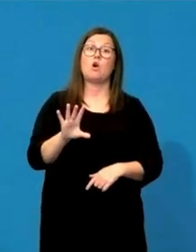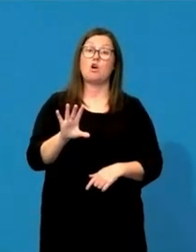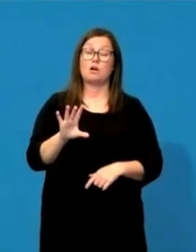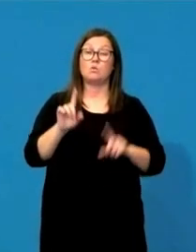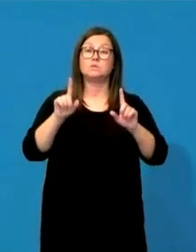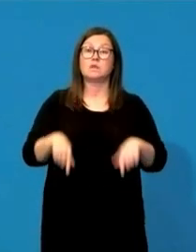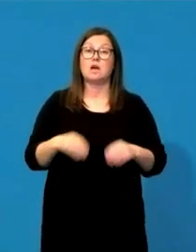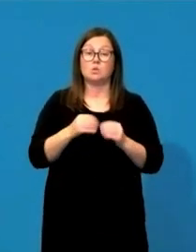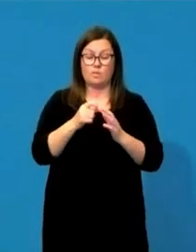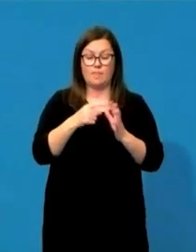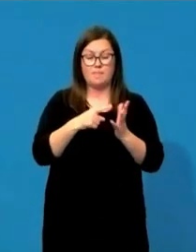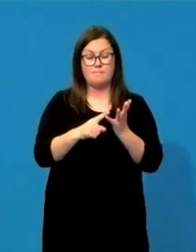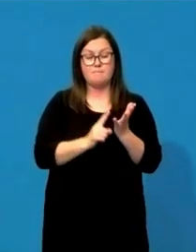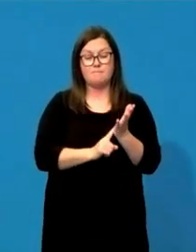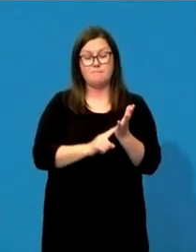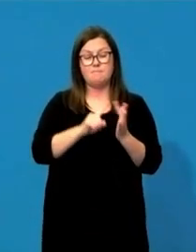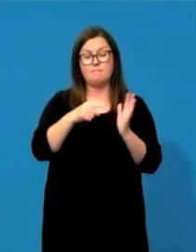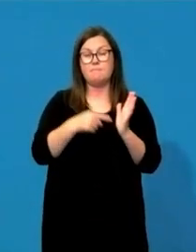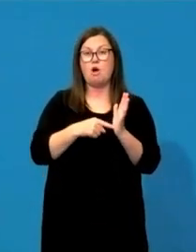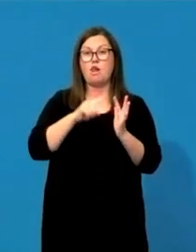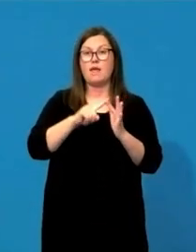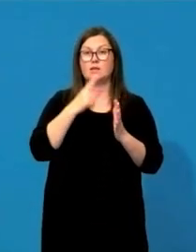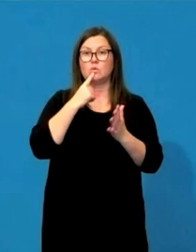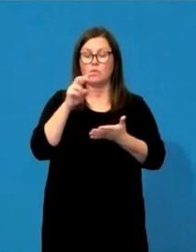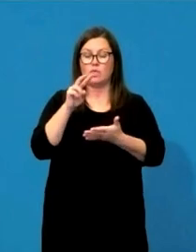The schedule is in accordance with the schedule that's been provided to you